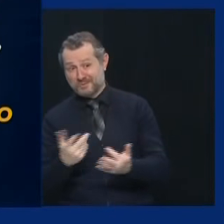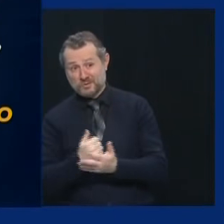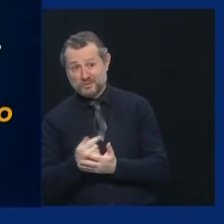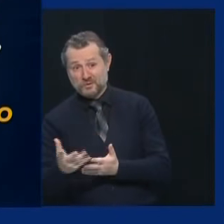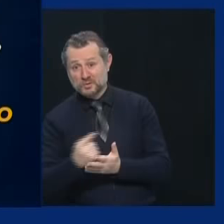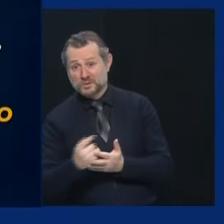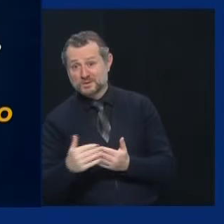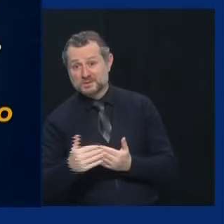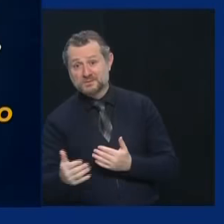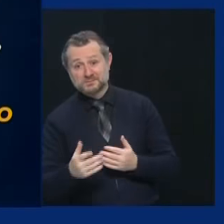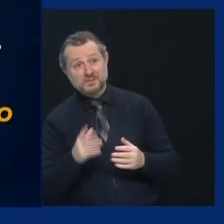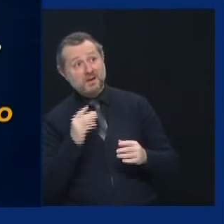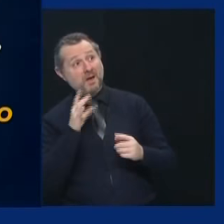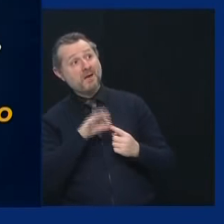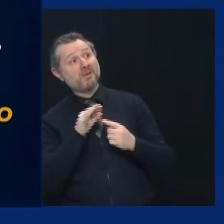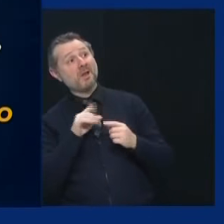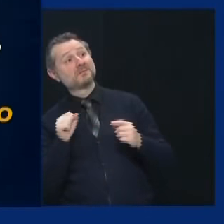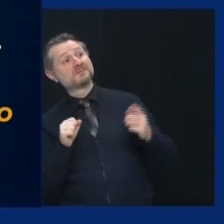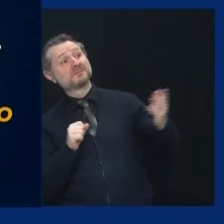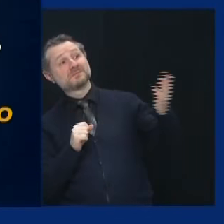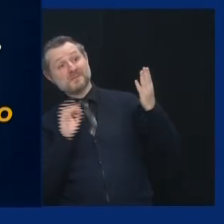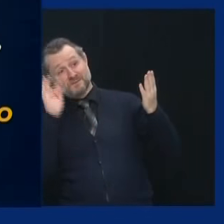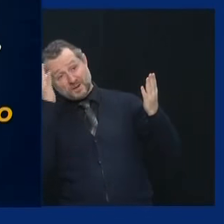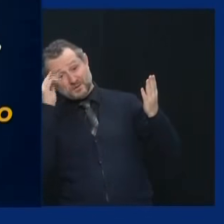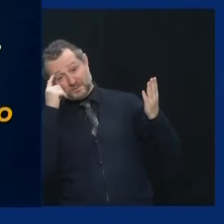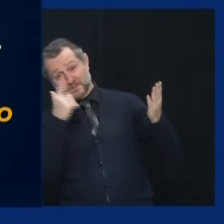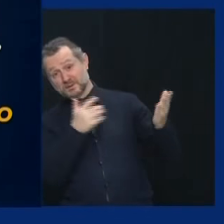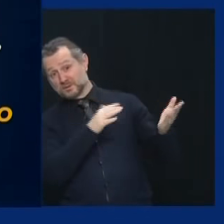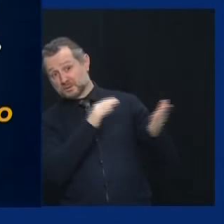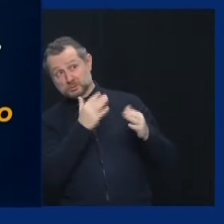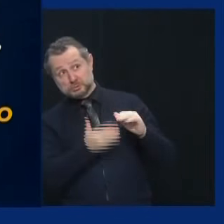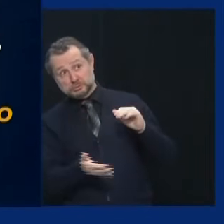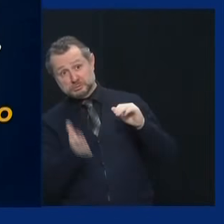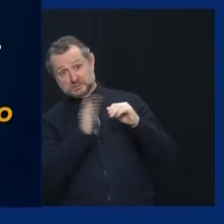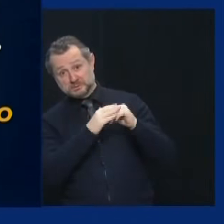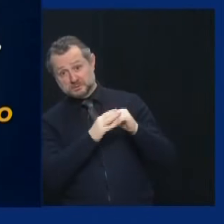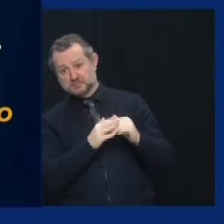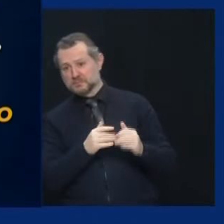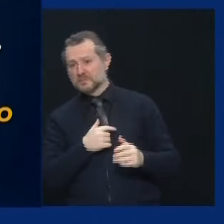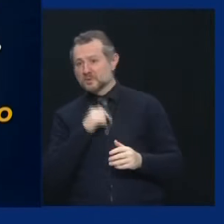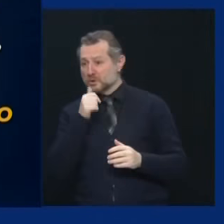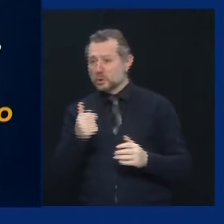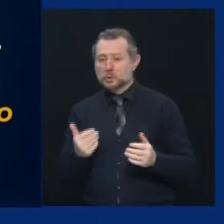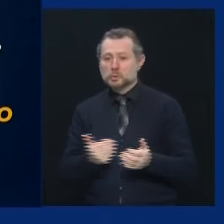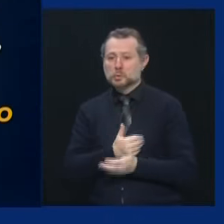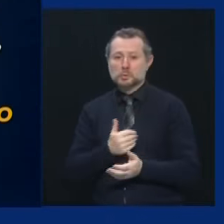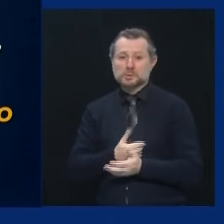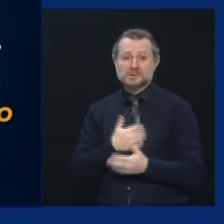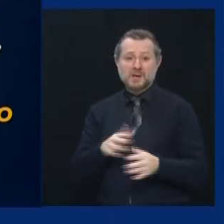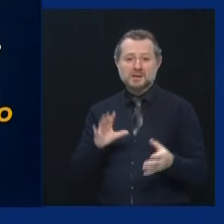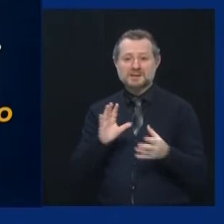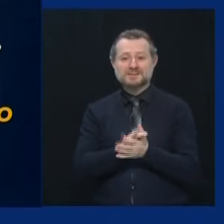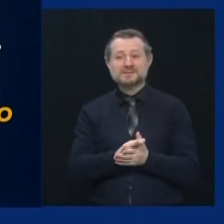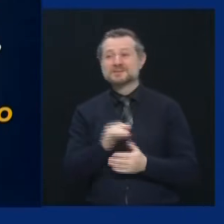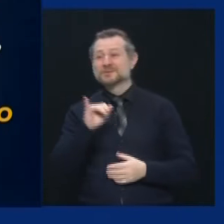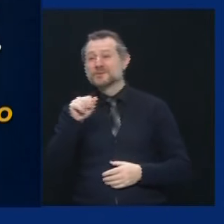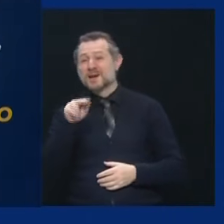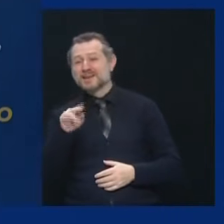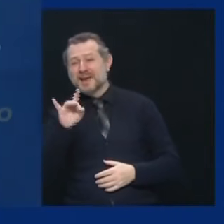BOARD. MONROE WAS UP TO 10.5 AND DOWN TO 4.5. ON THE YELLOW ZONES.